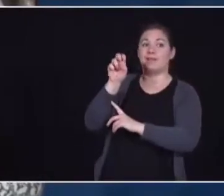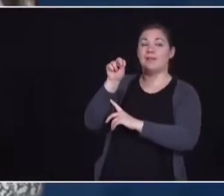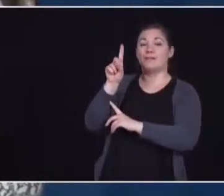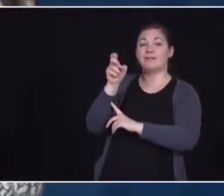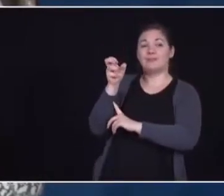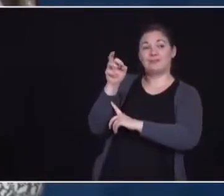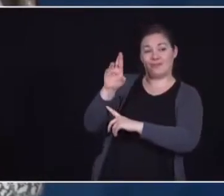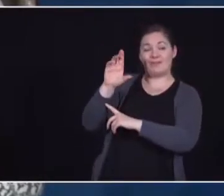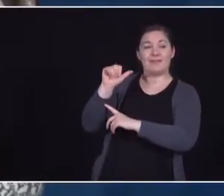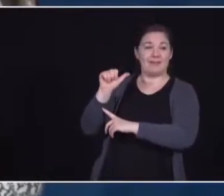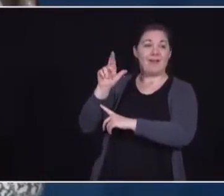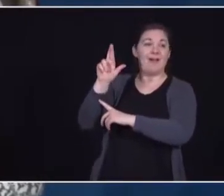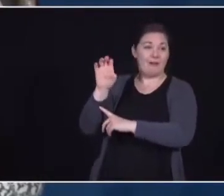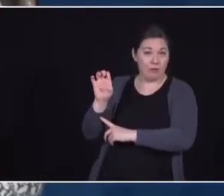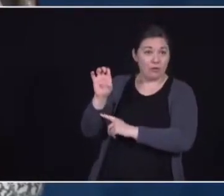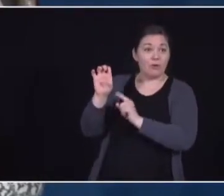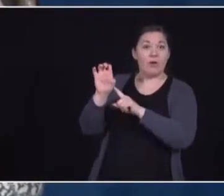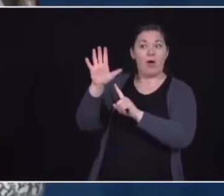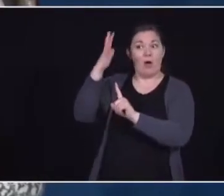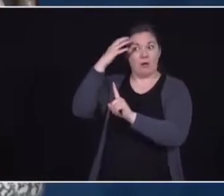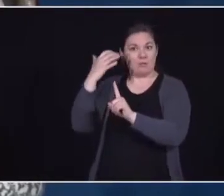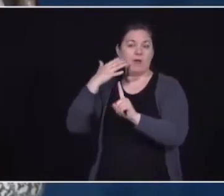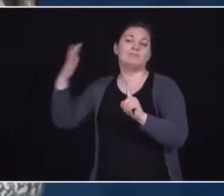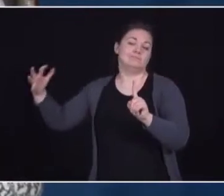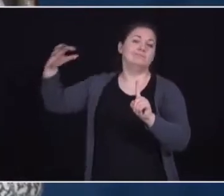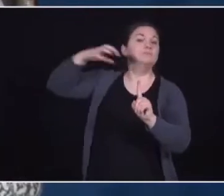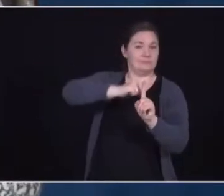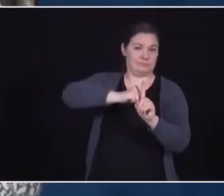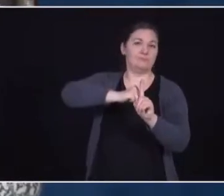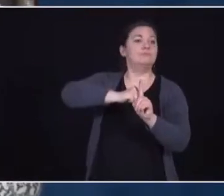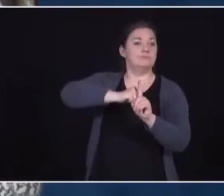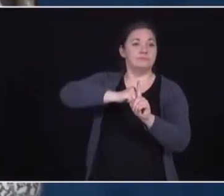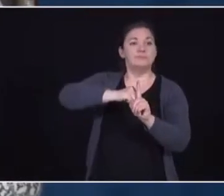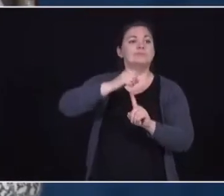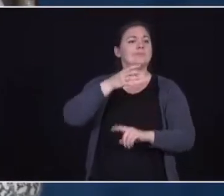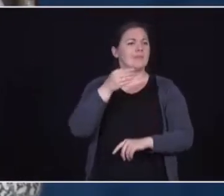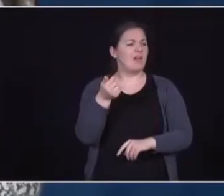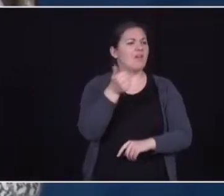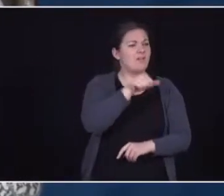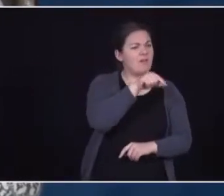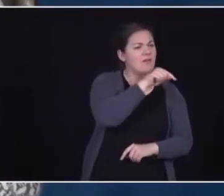orders and hospitals to help. For example with tender care which I have been involved with.